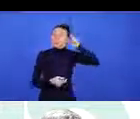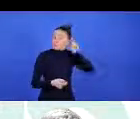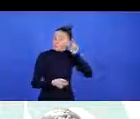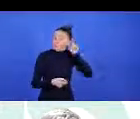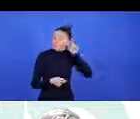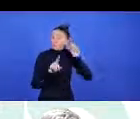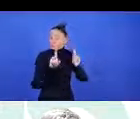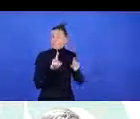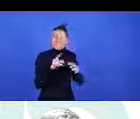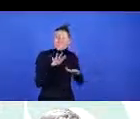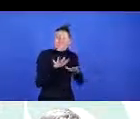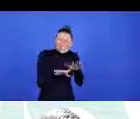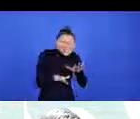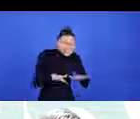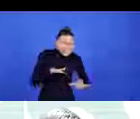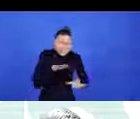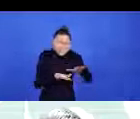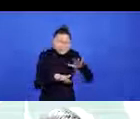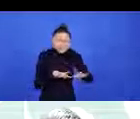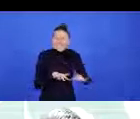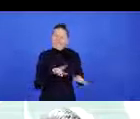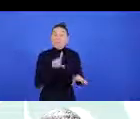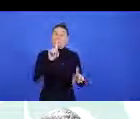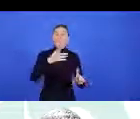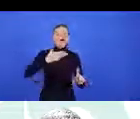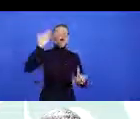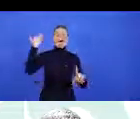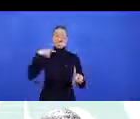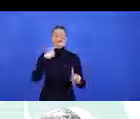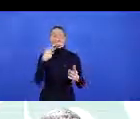Many people who struggle to communicate with hearing aids and